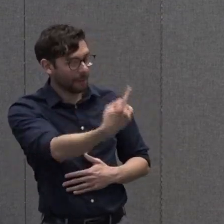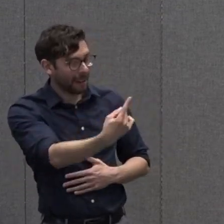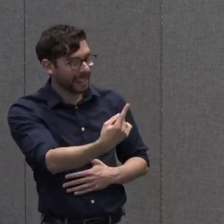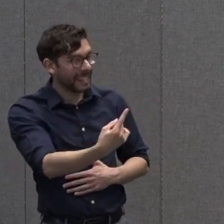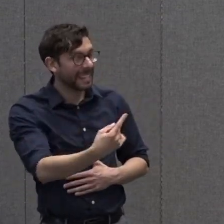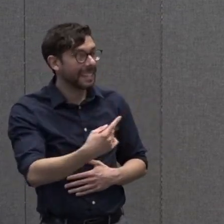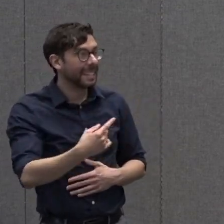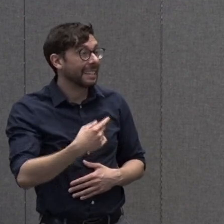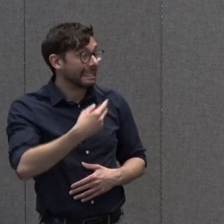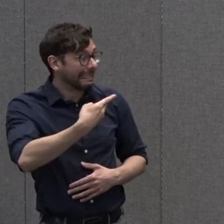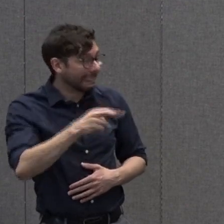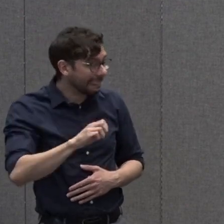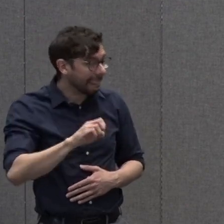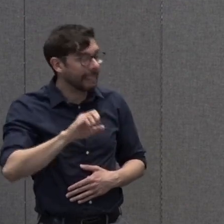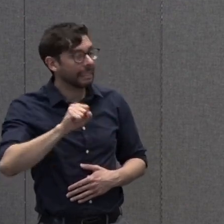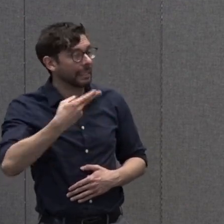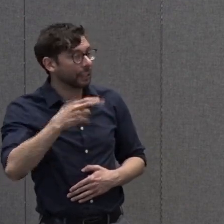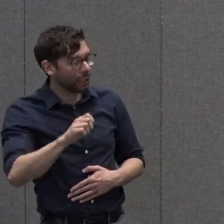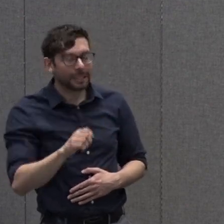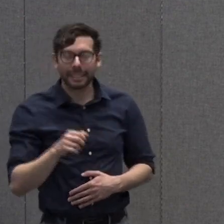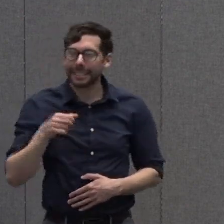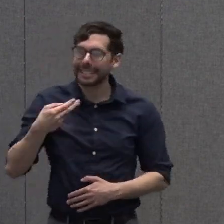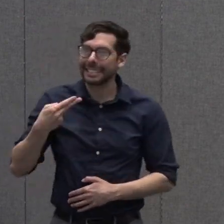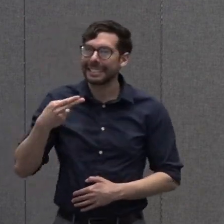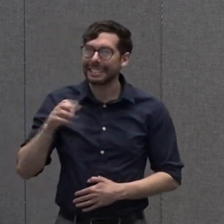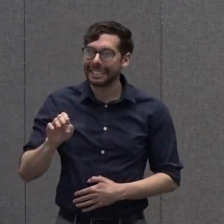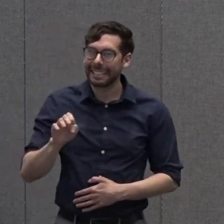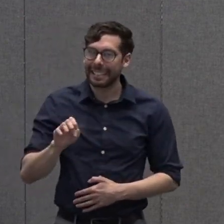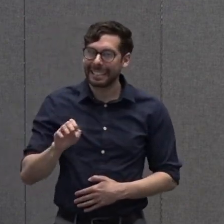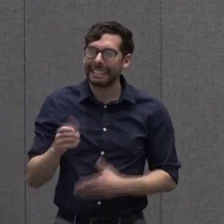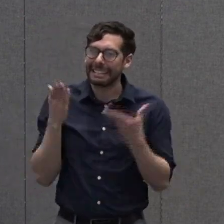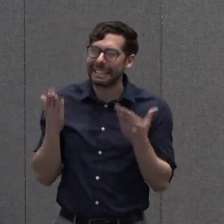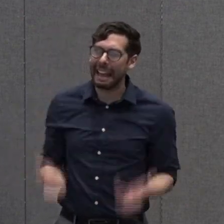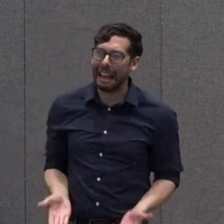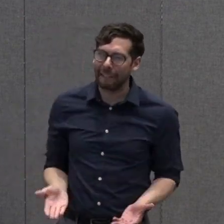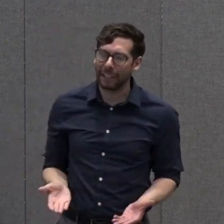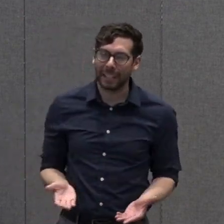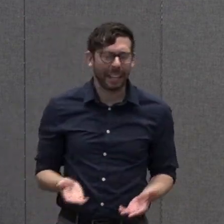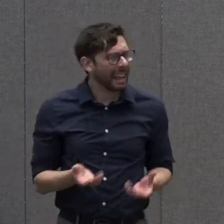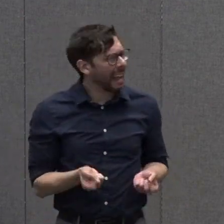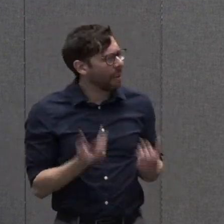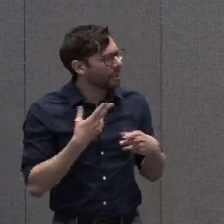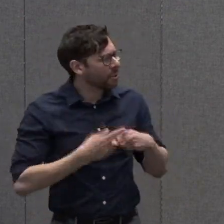How much does he weigh? He weighs just over 30 pounds. Oh, he's just beautiful.